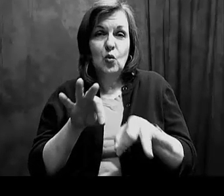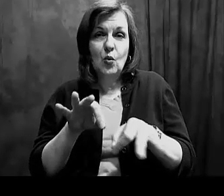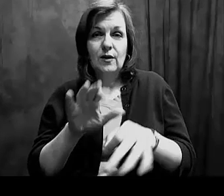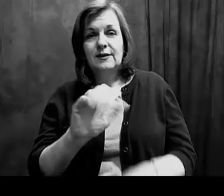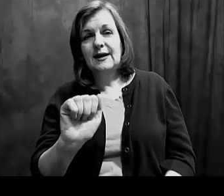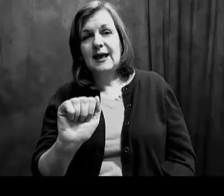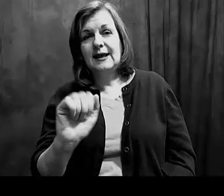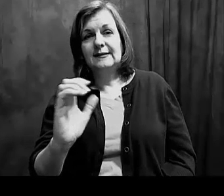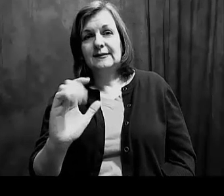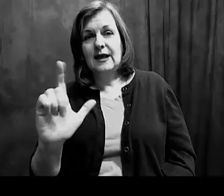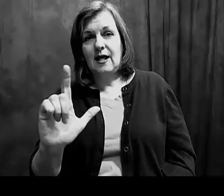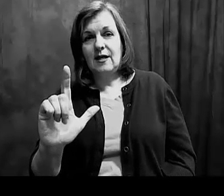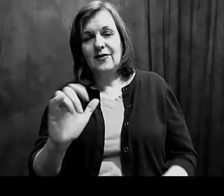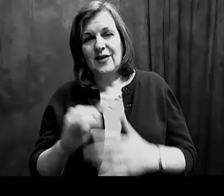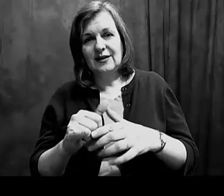that's this in the middle